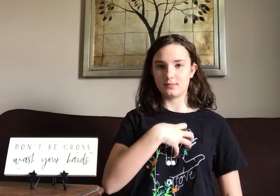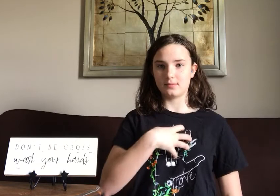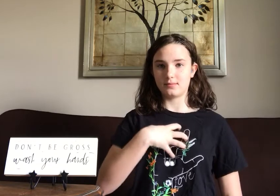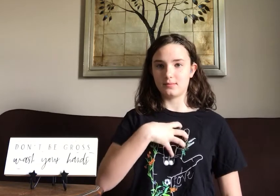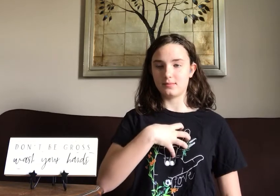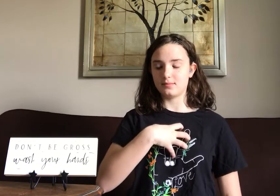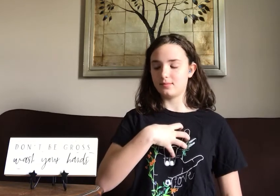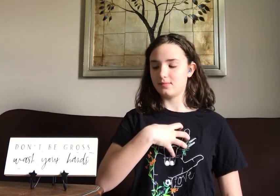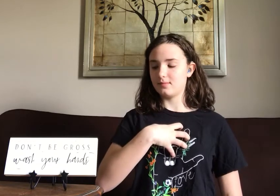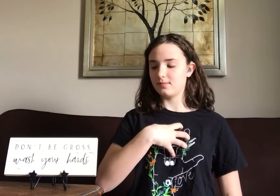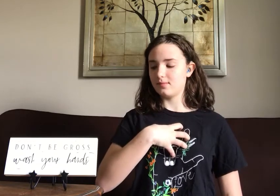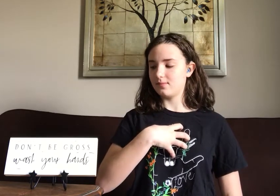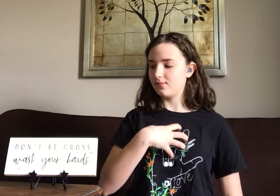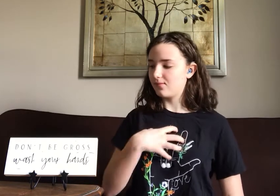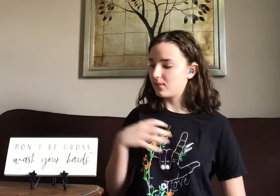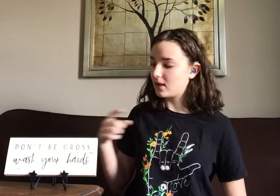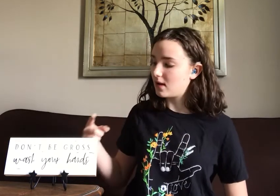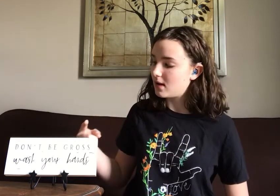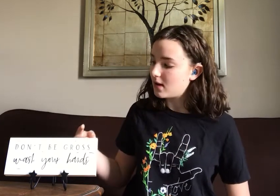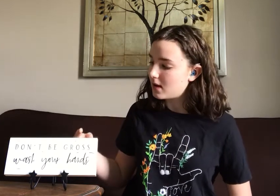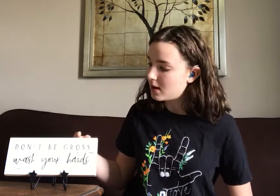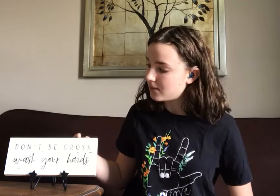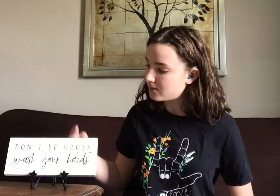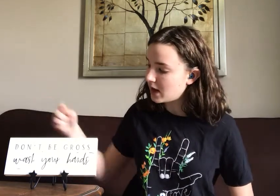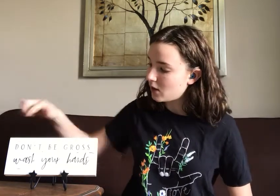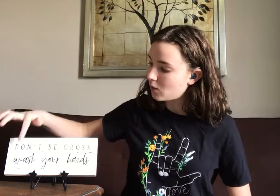like this – Gross.